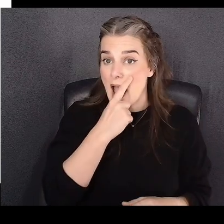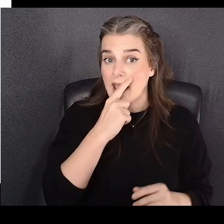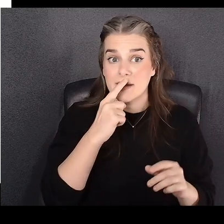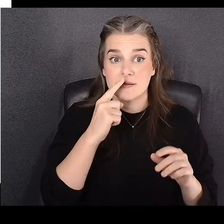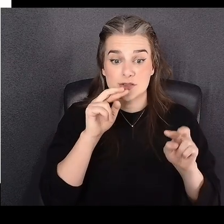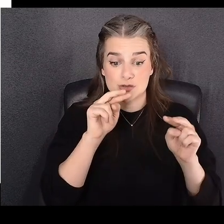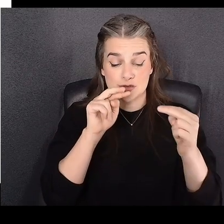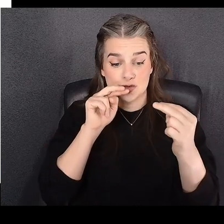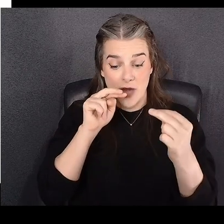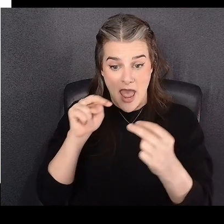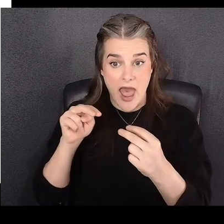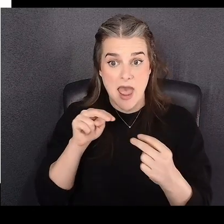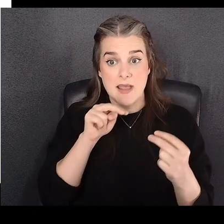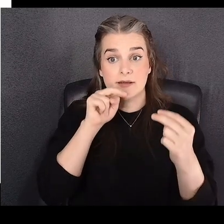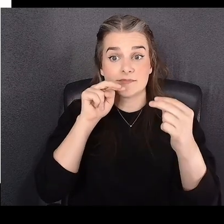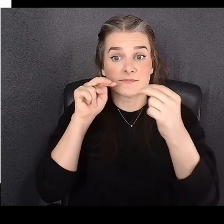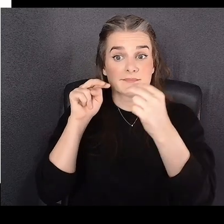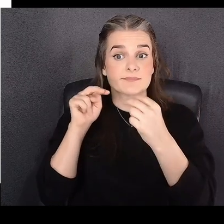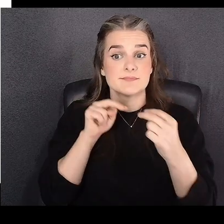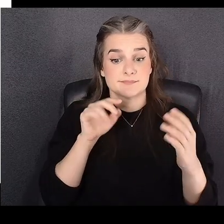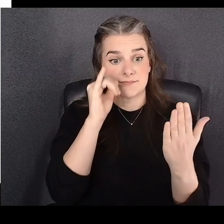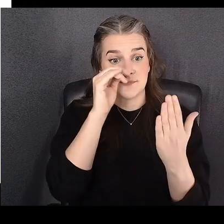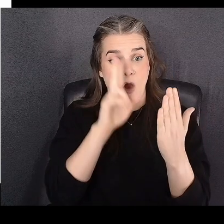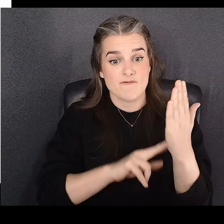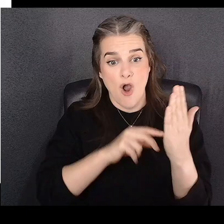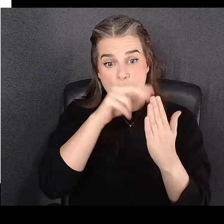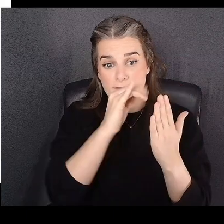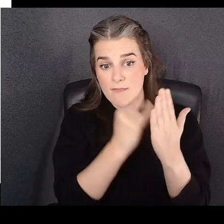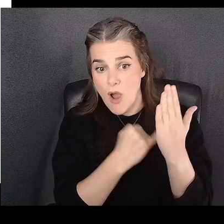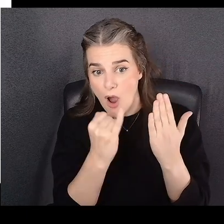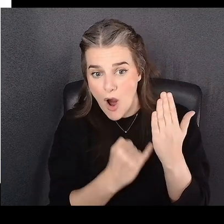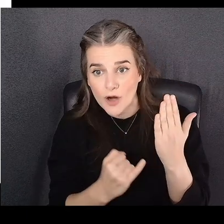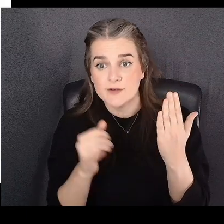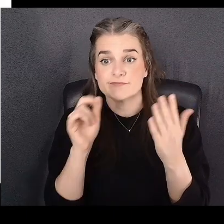Our outdoor recreation-- there are all-terrain wheelchairs, or if you've been down to the Jersey shore,